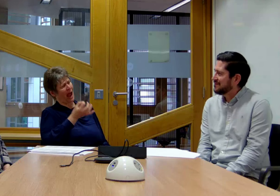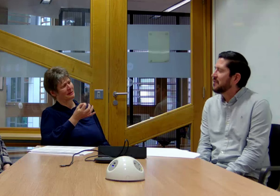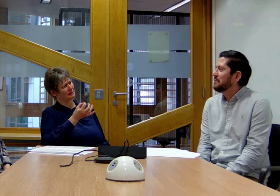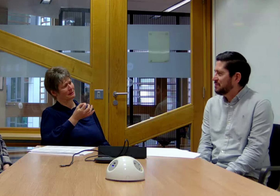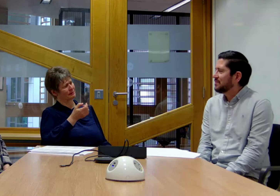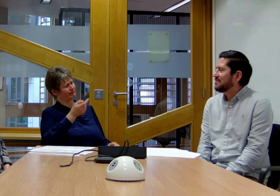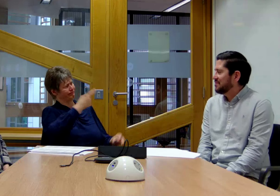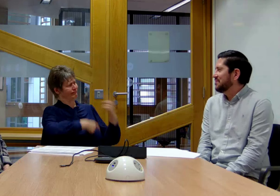So, thanks.